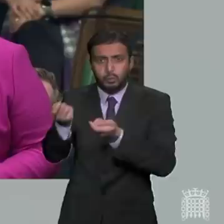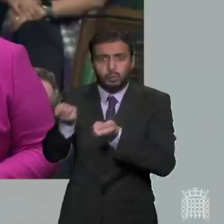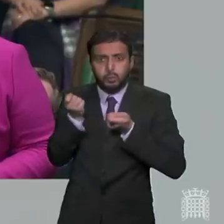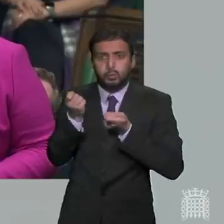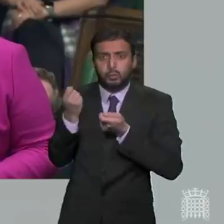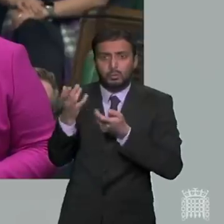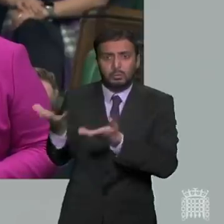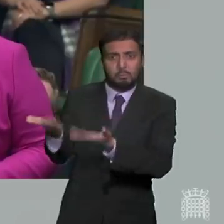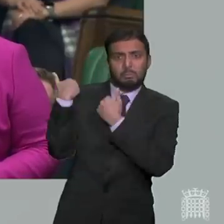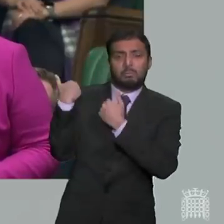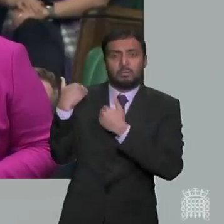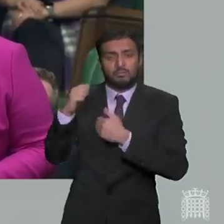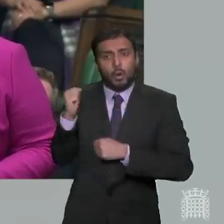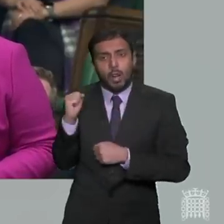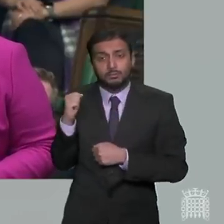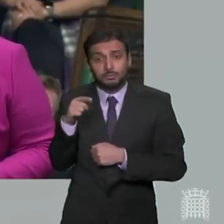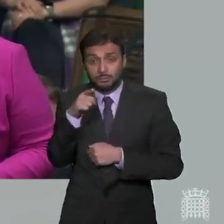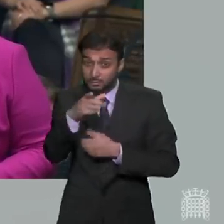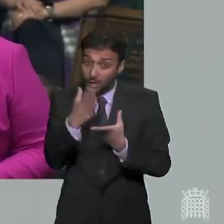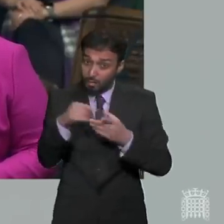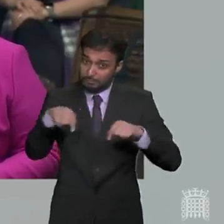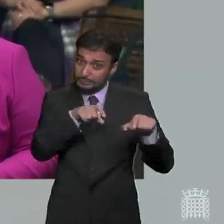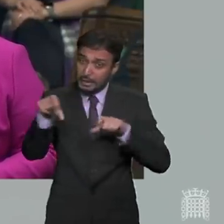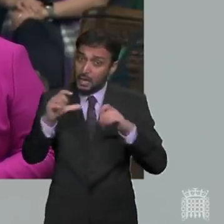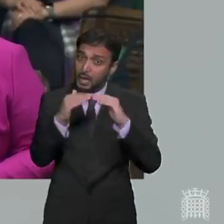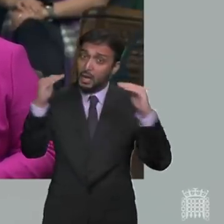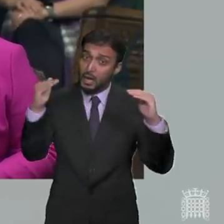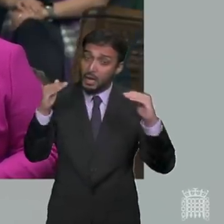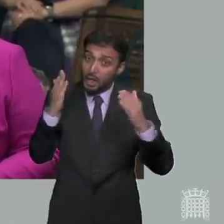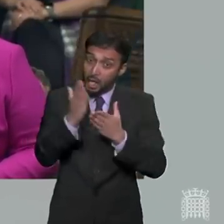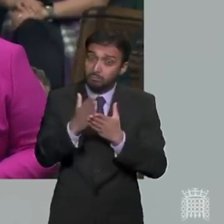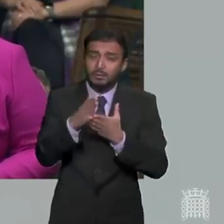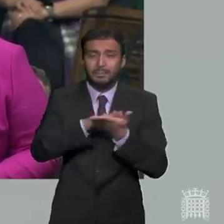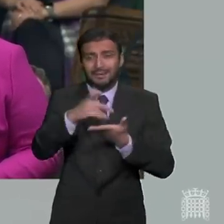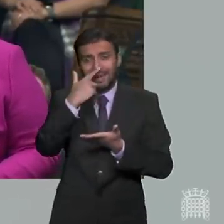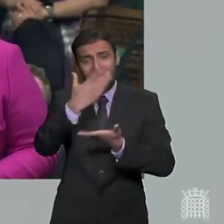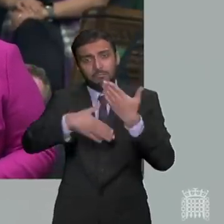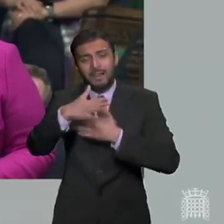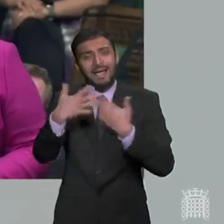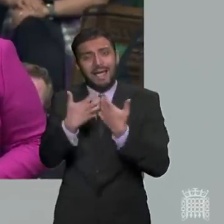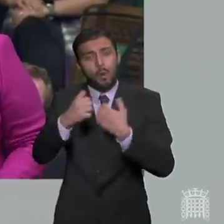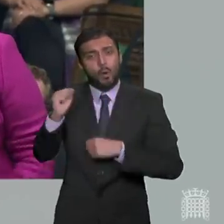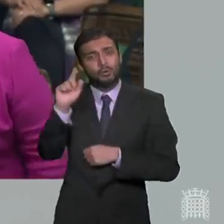the democratic route by which the people of Scotland get to make a choice over their own future?